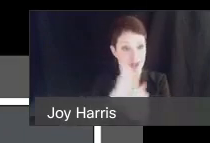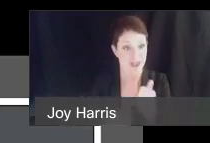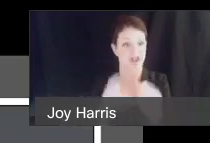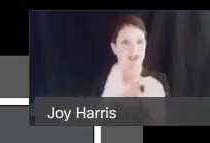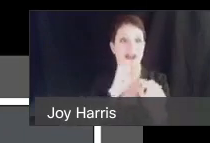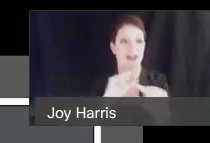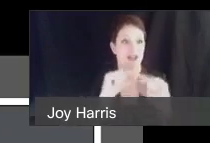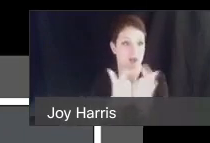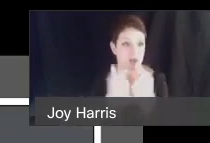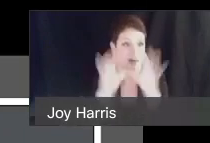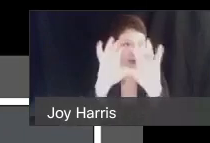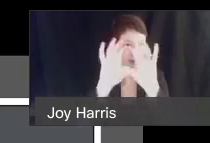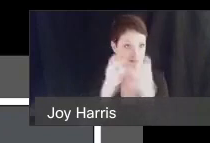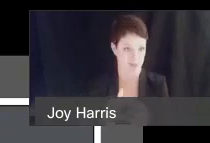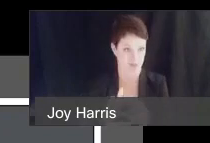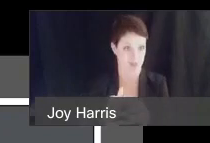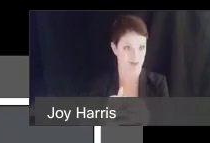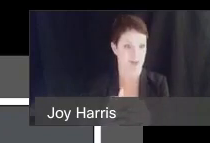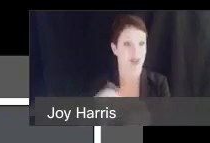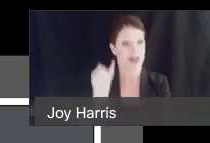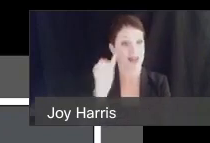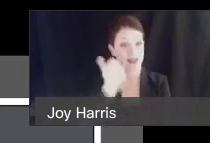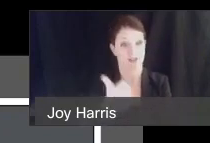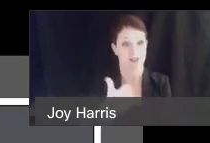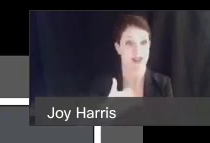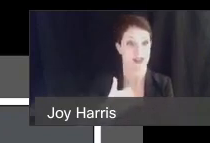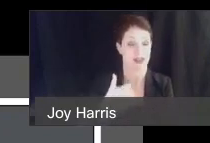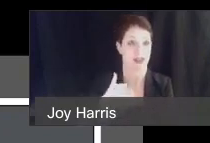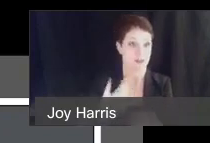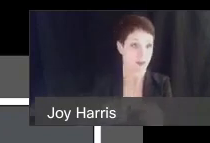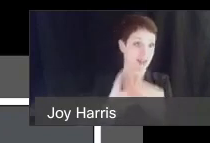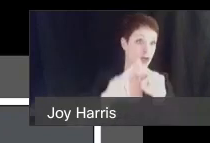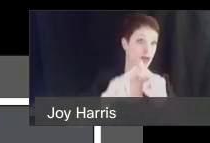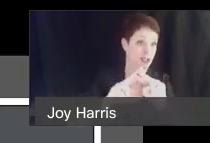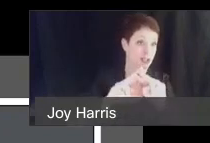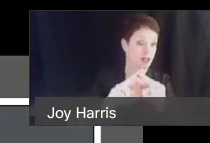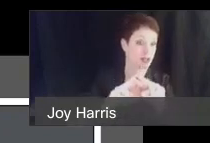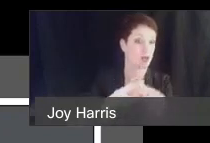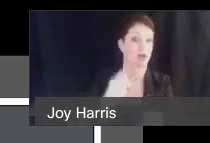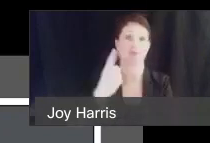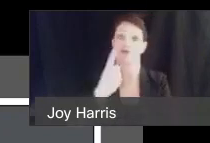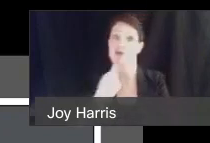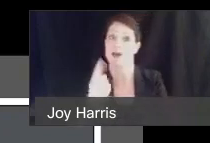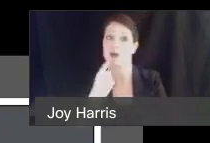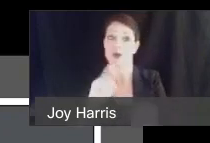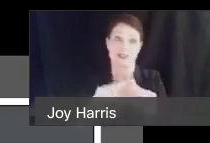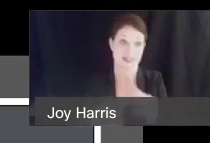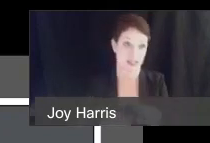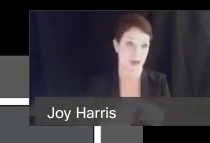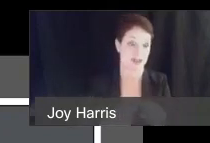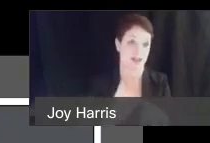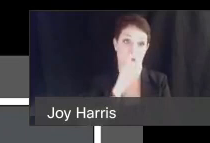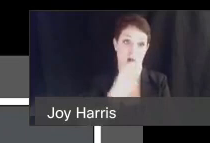cohorts and whether they have been increasing, which are in red, or decreasing, which are in green,